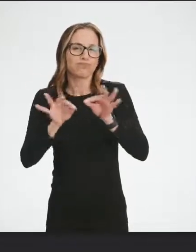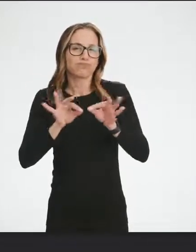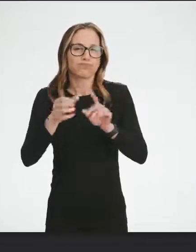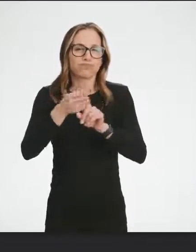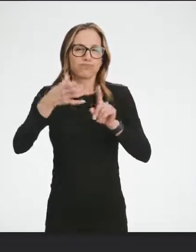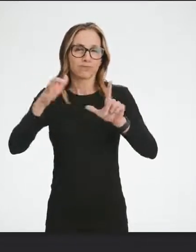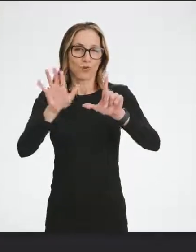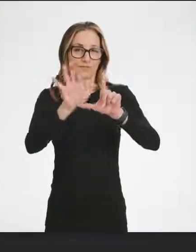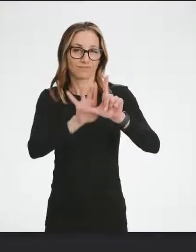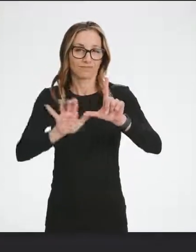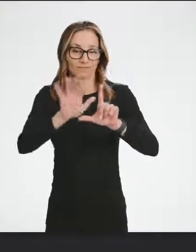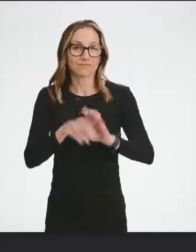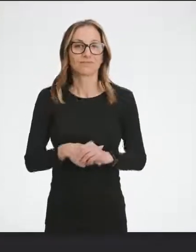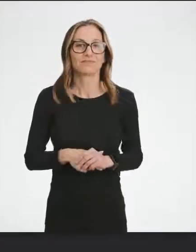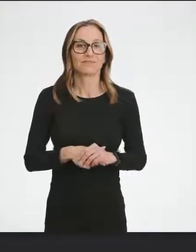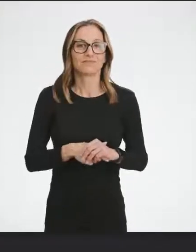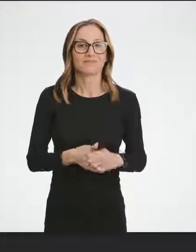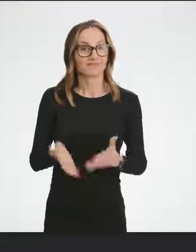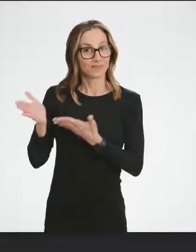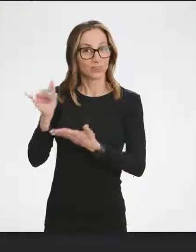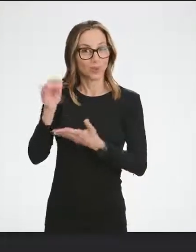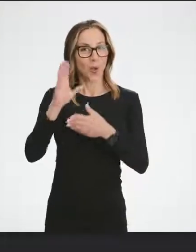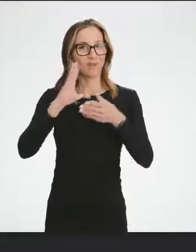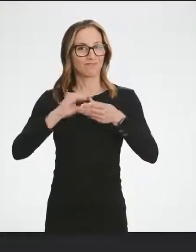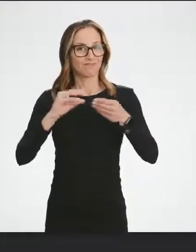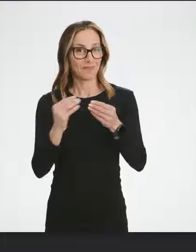Here's Jo to tell you more. Jo Arreaza-Taylor: Today's world is filled with data.